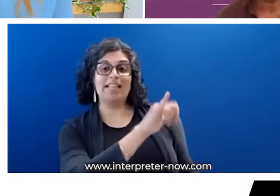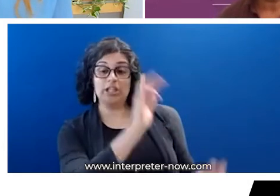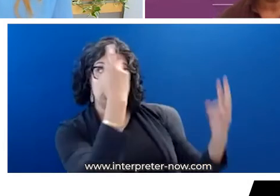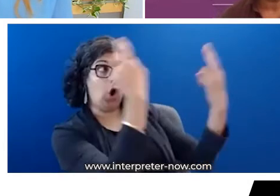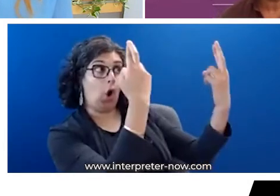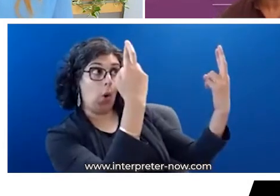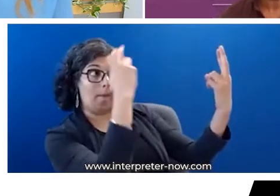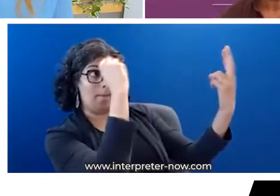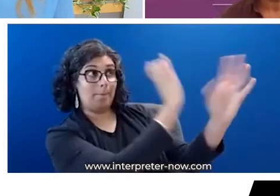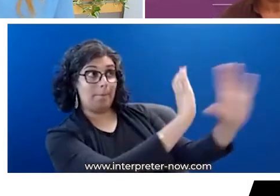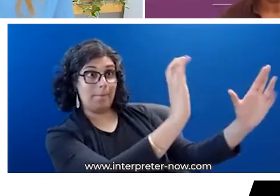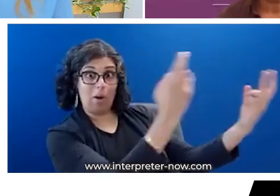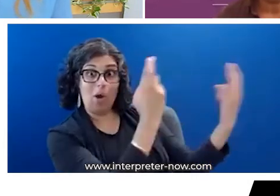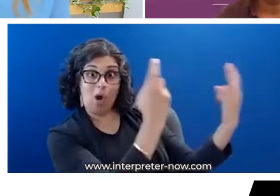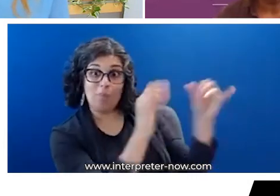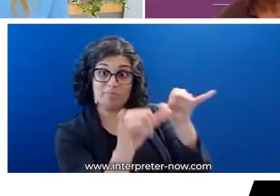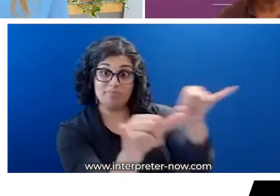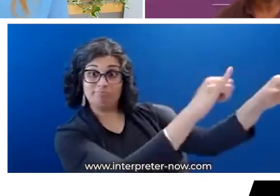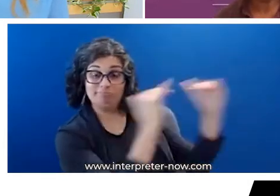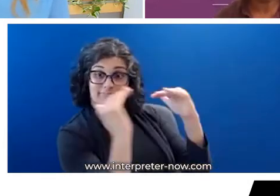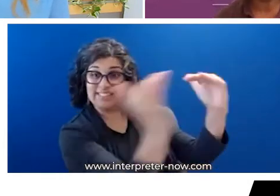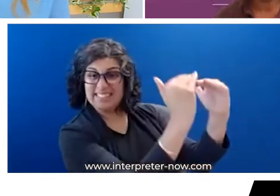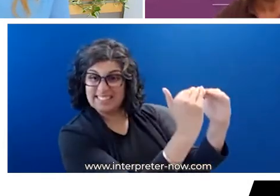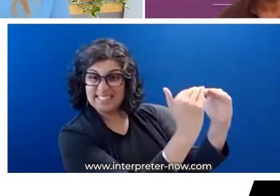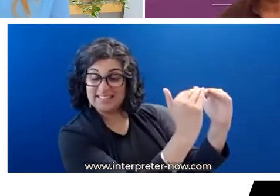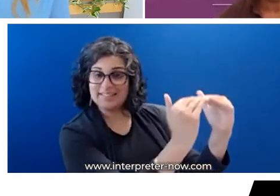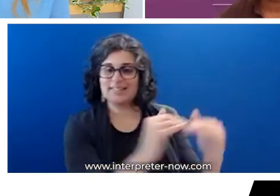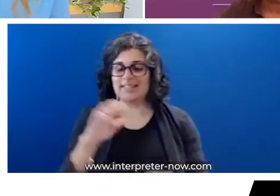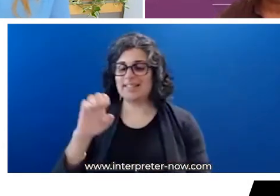society where all people should be treated equal, then equity is the means to get there.